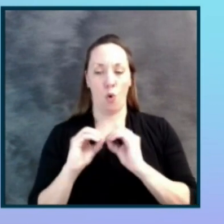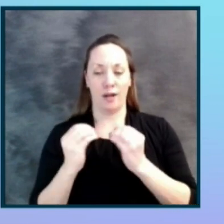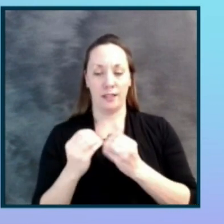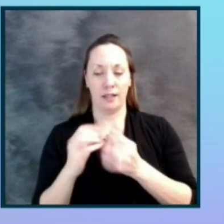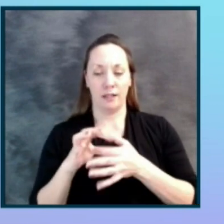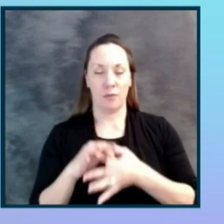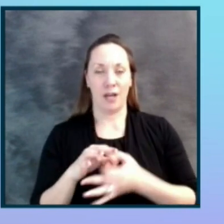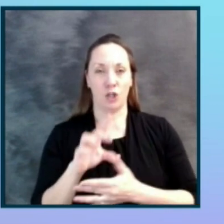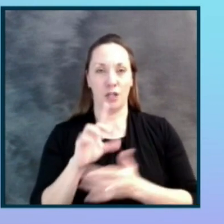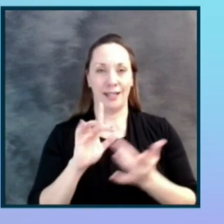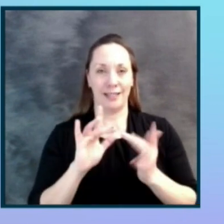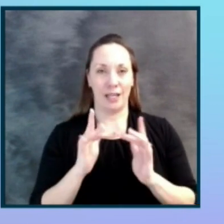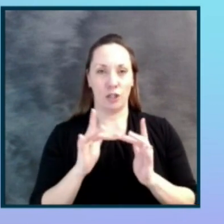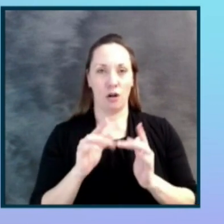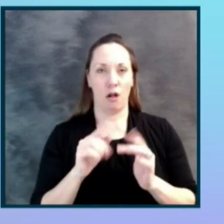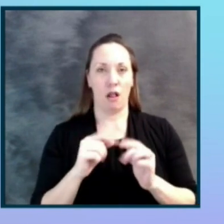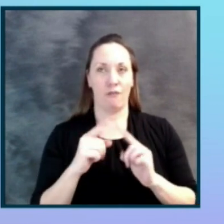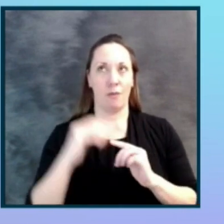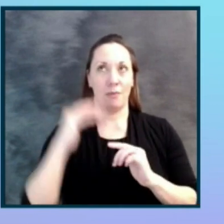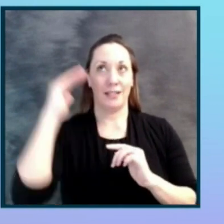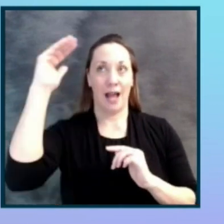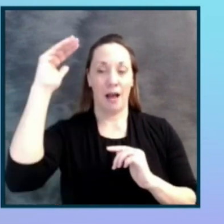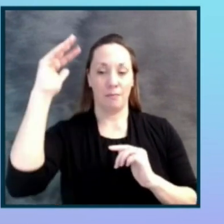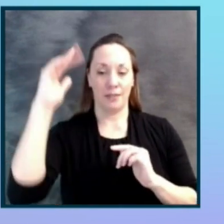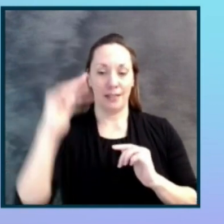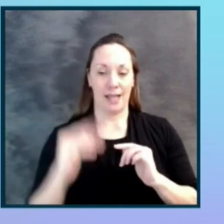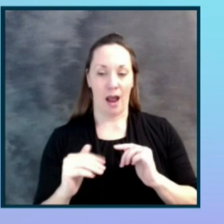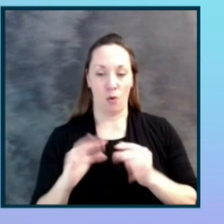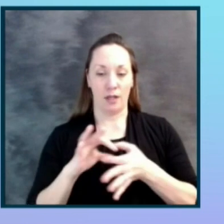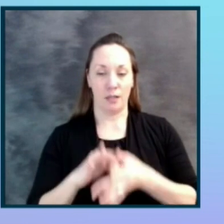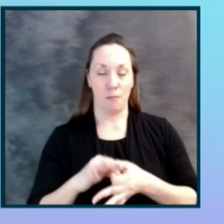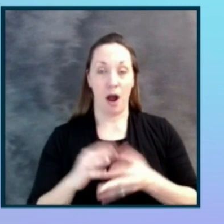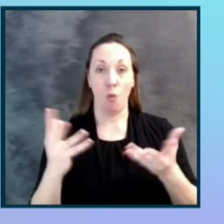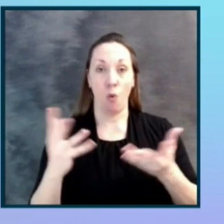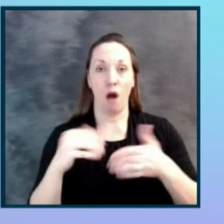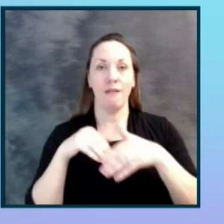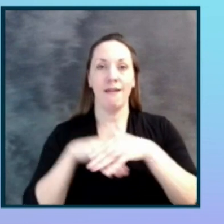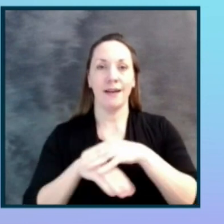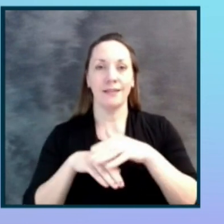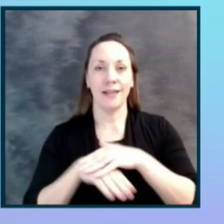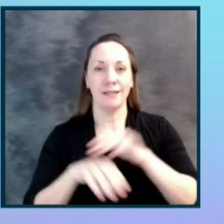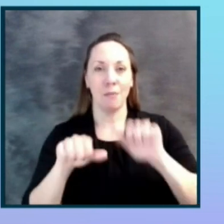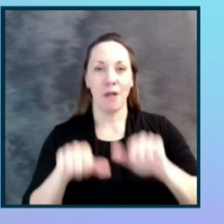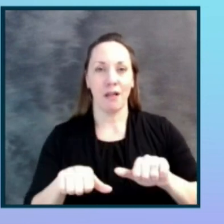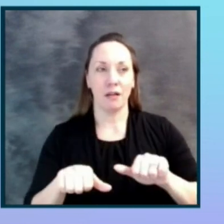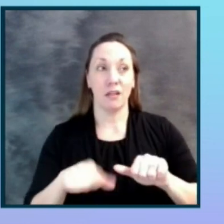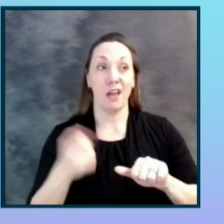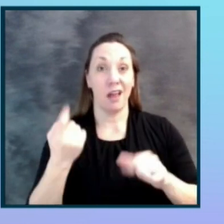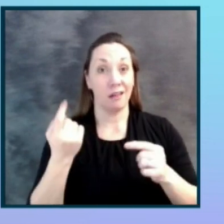that from the top down, it's all about accessibility. And in the hiring, everybody knows, okay,